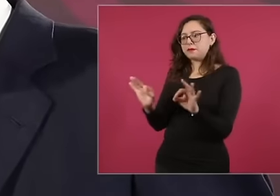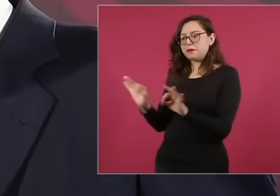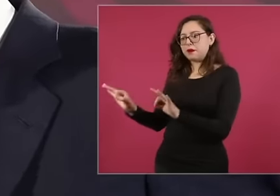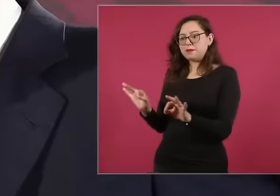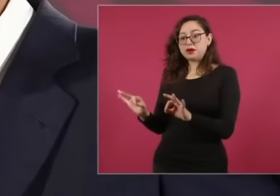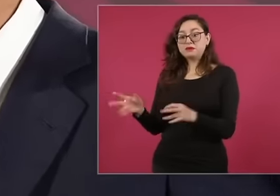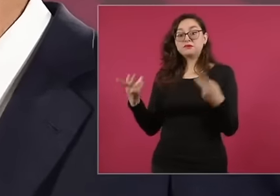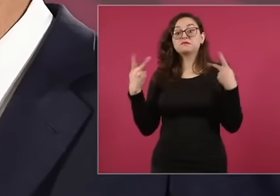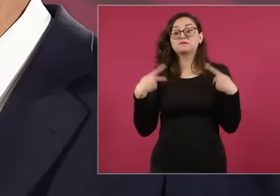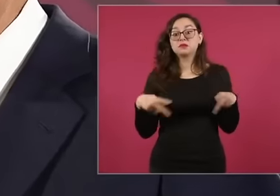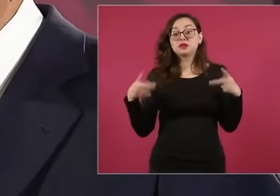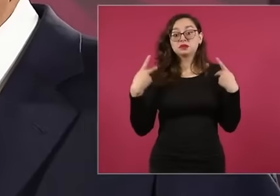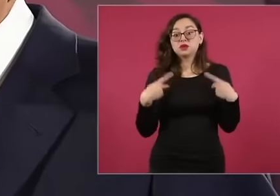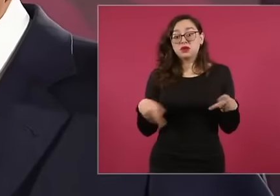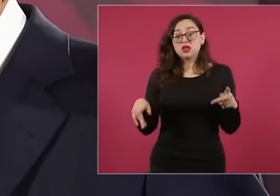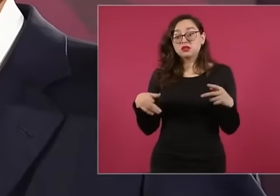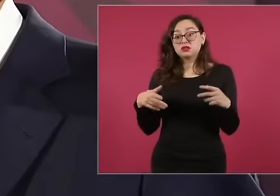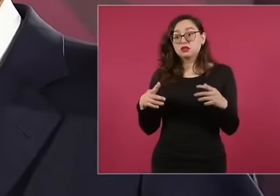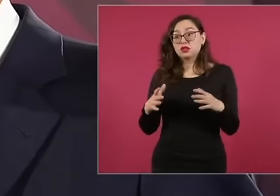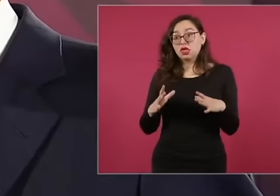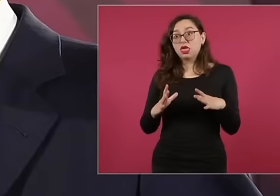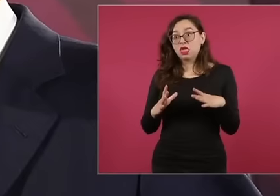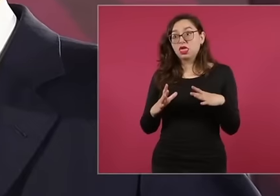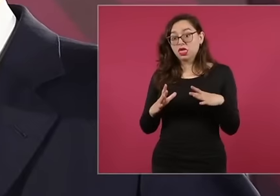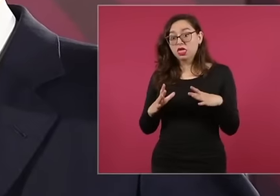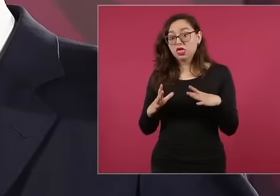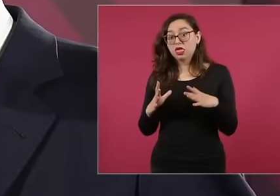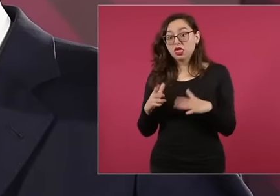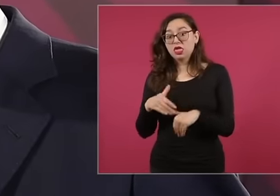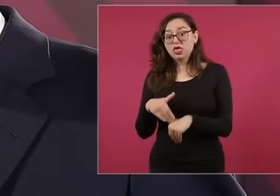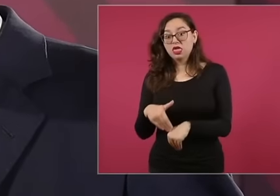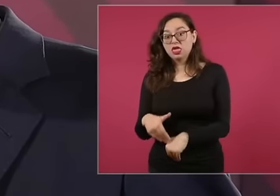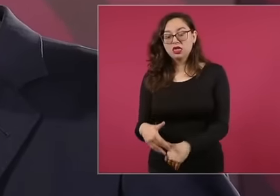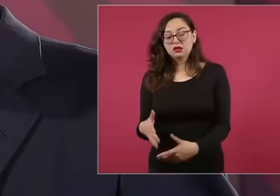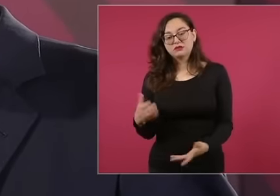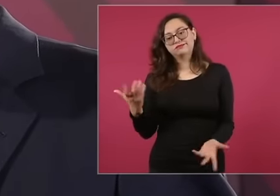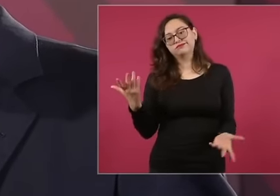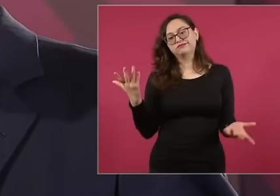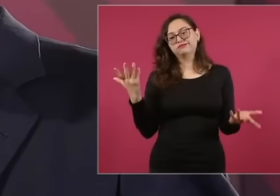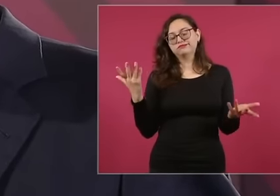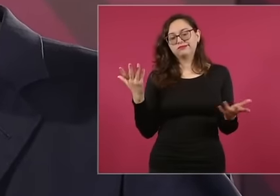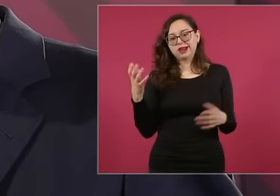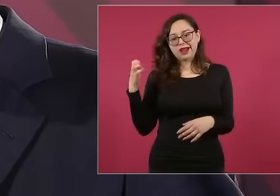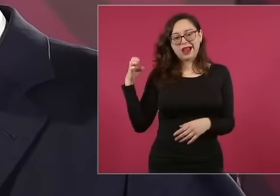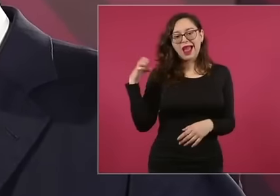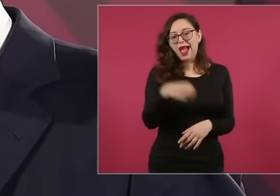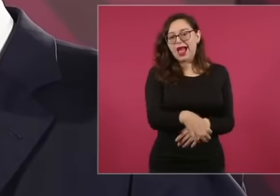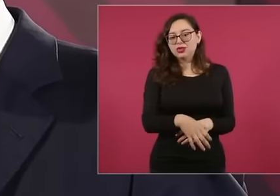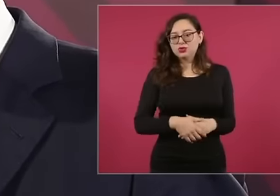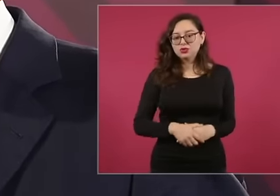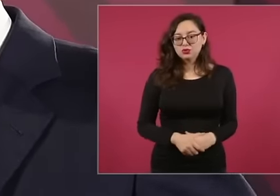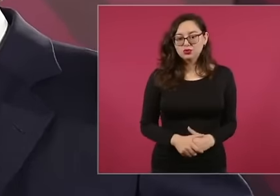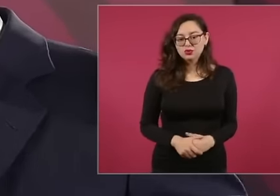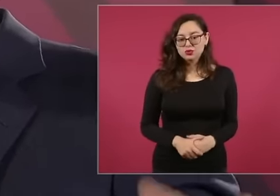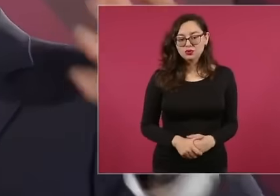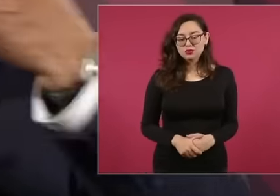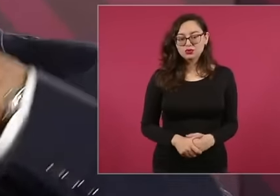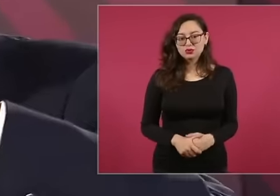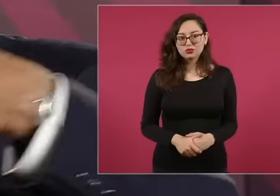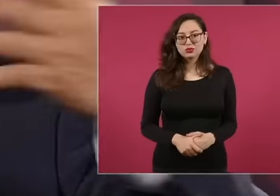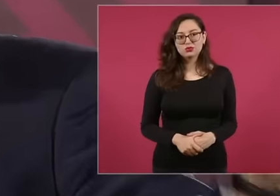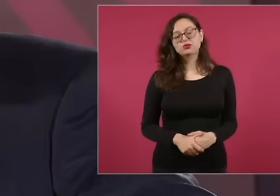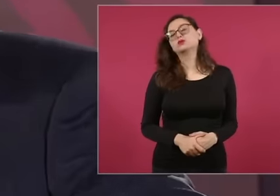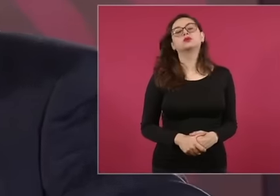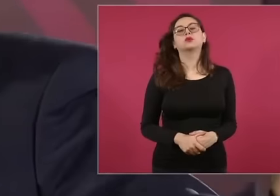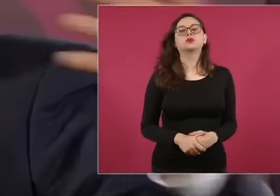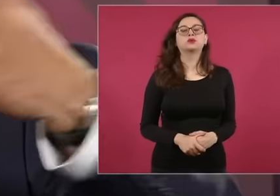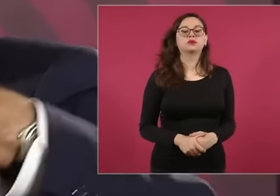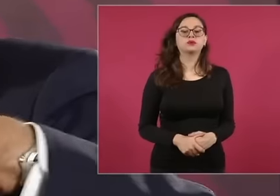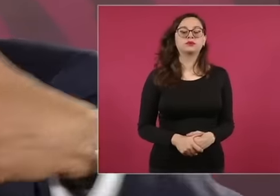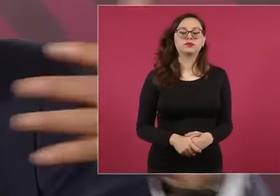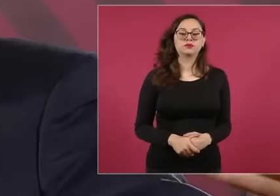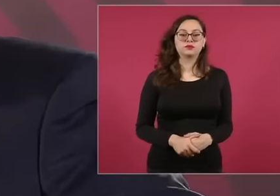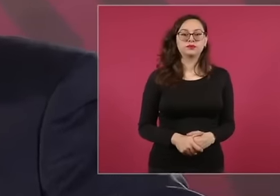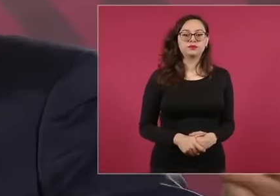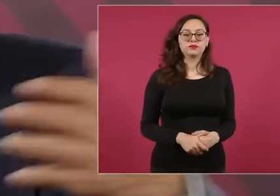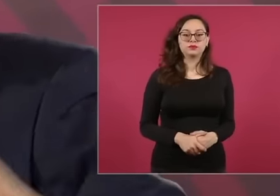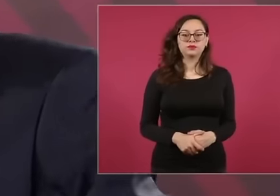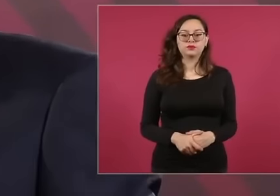many that, for example, what we are doing